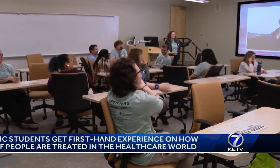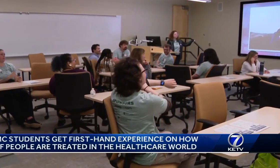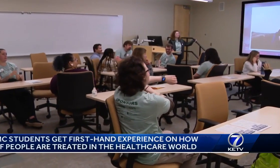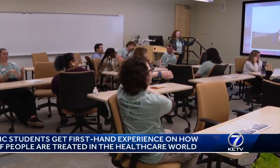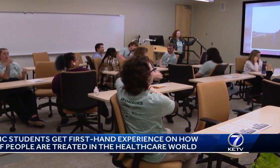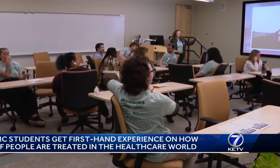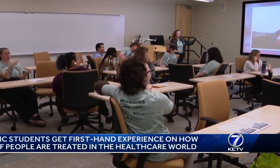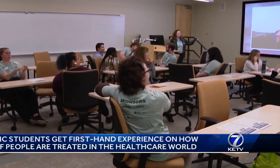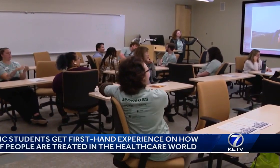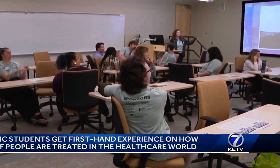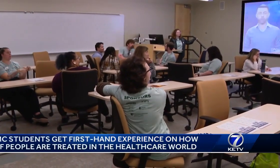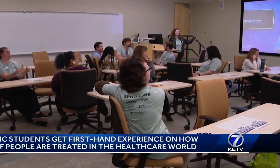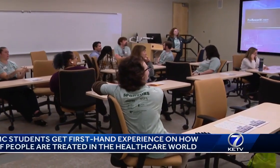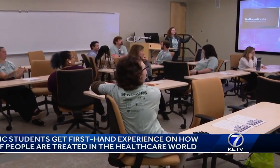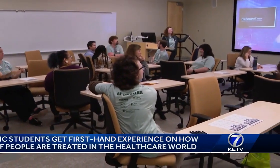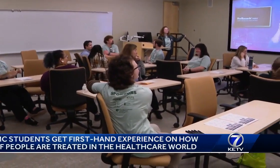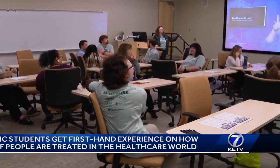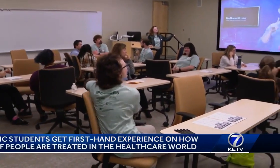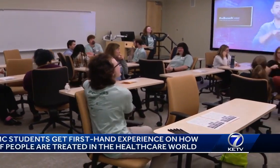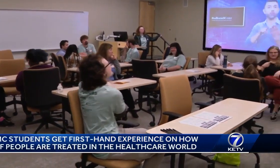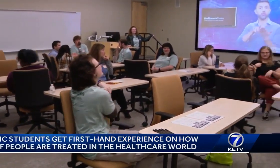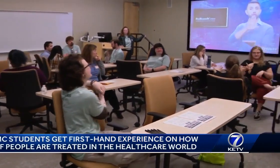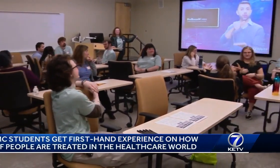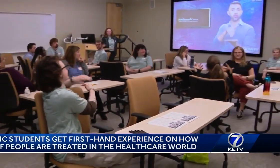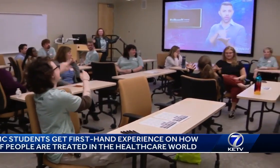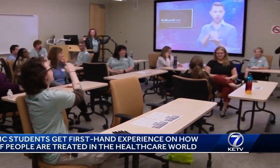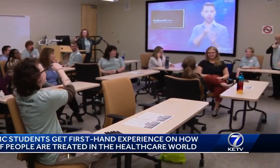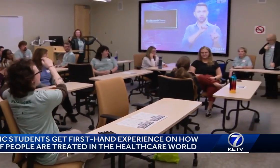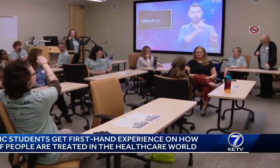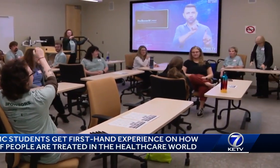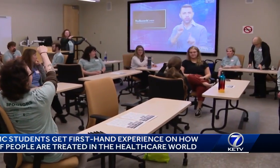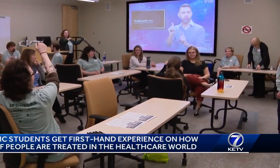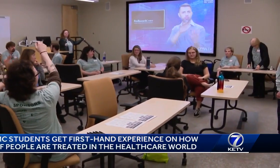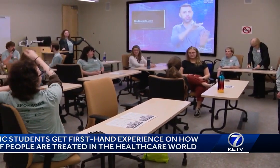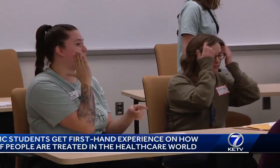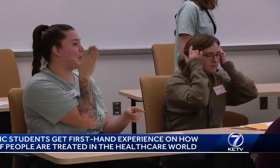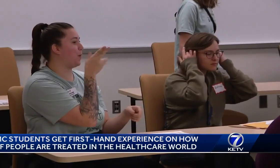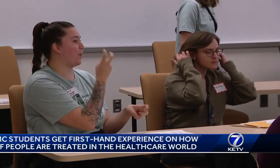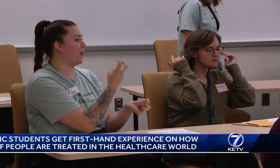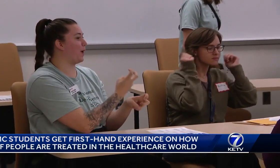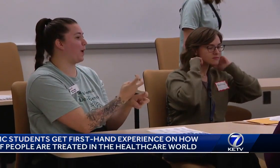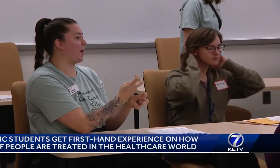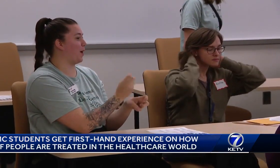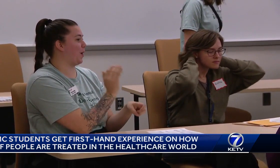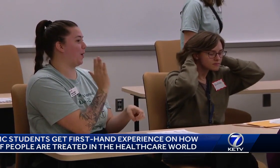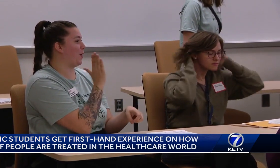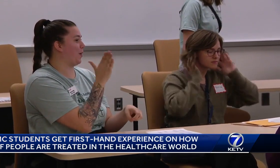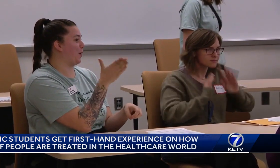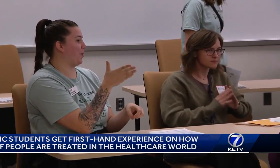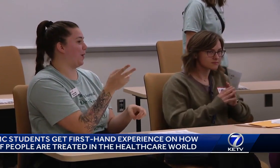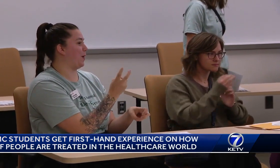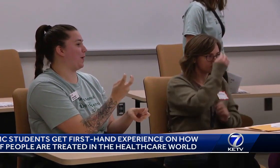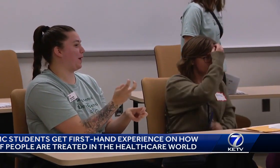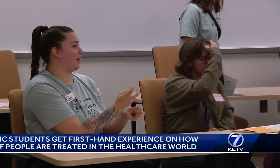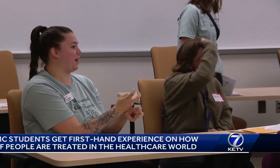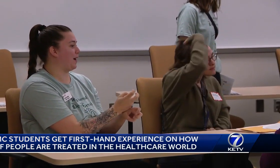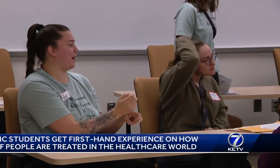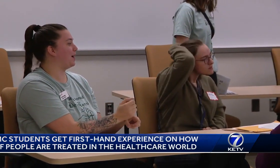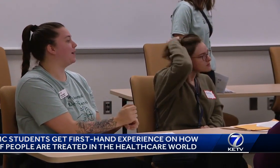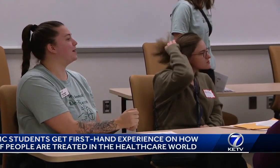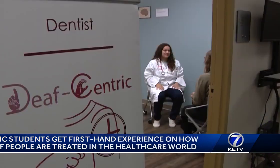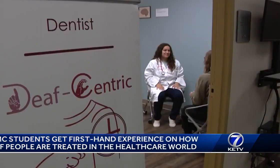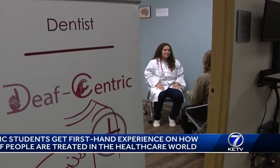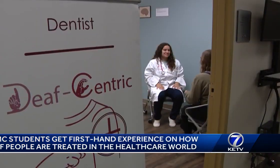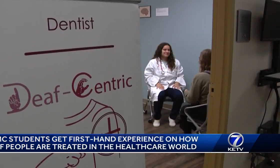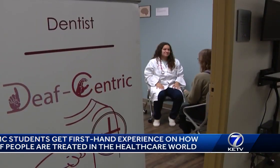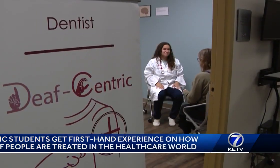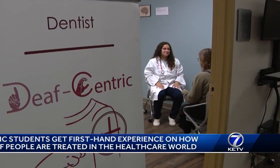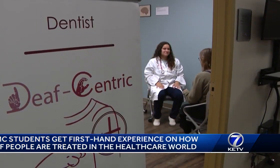SO THAT’S WHY OPPORTUNITIES LIKE TODAY’S SIMULATION TRAINING ARE SO IMPORTANT WITH THE HELP OF DEAF VOLUNTEERS, UNMC STUDENTS ARE ABLE TO SEE FIRSTHAND WHAT THE EXPERIENCE IS LIKE FOR A